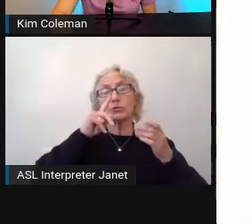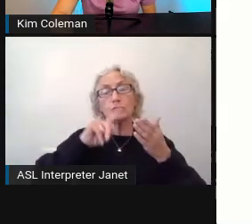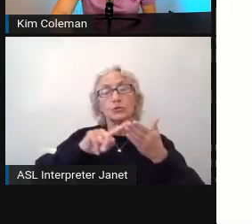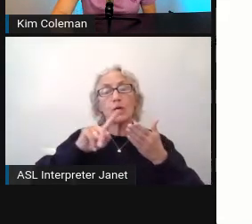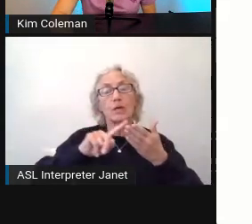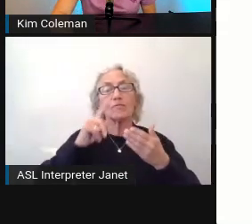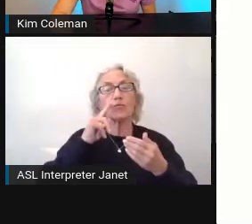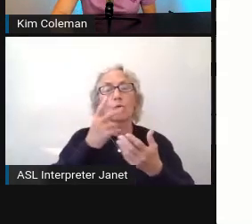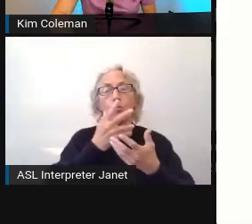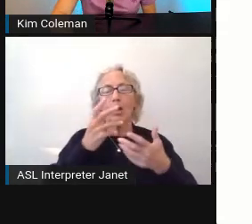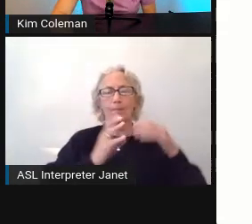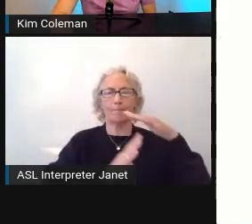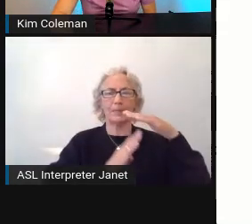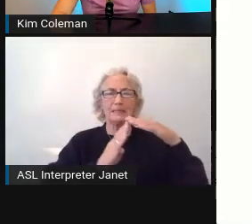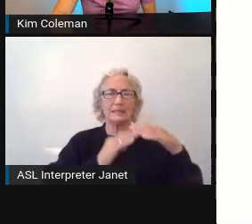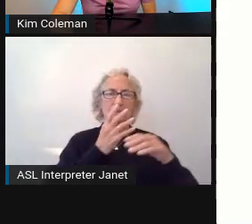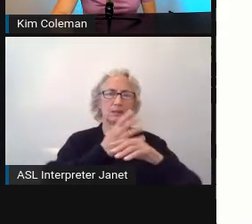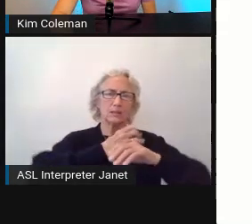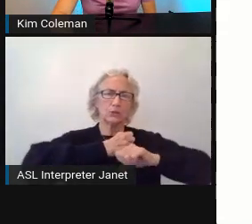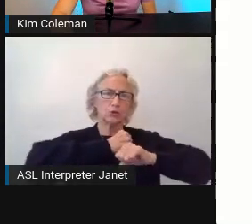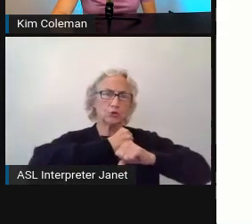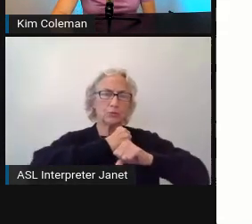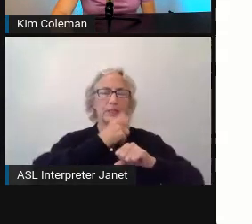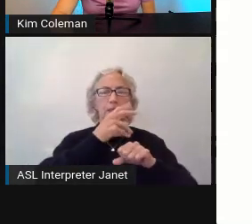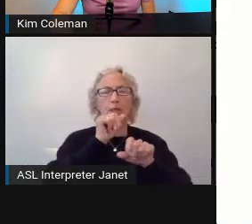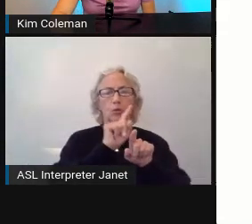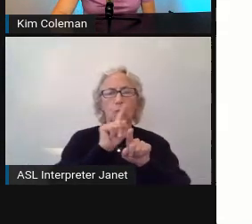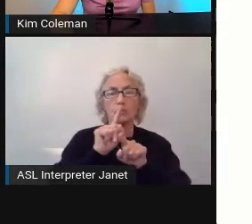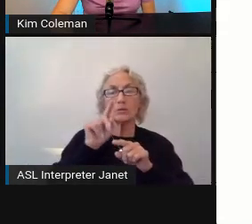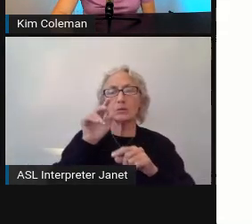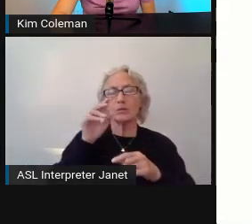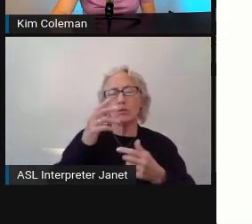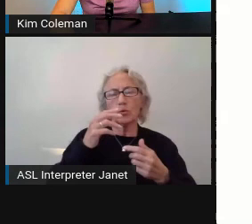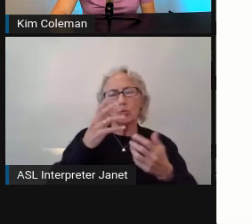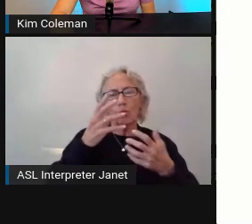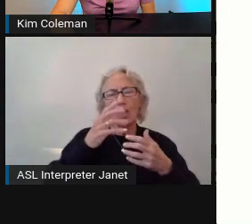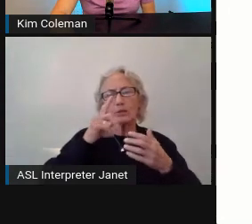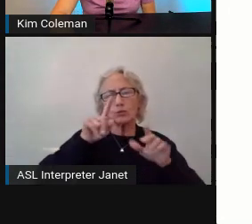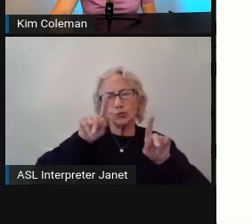We check that the extensions do not load external content